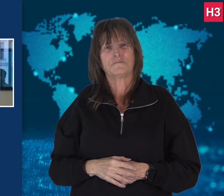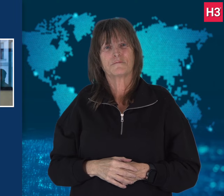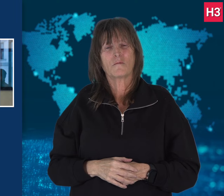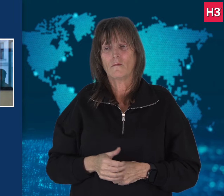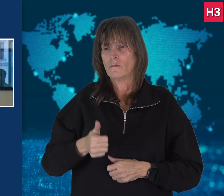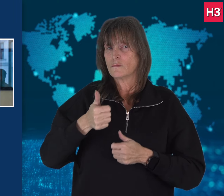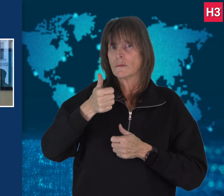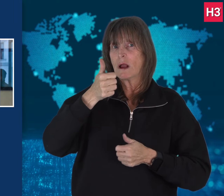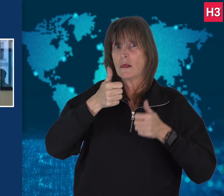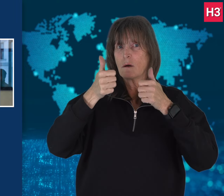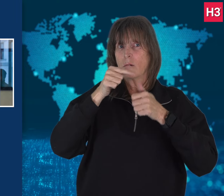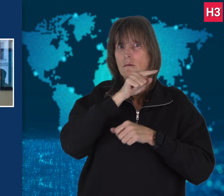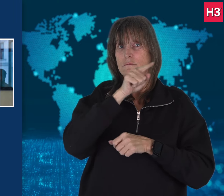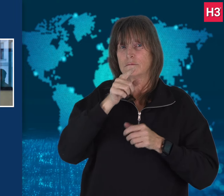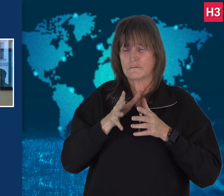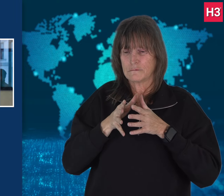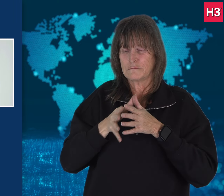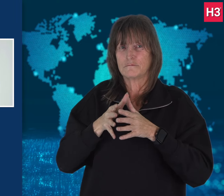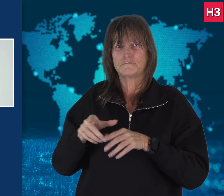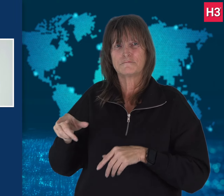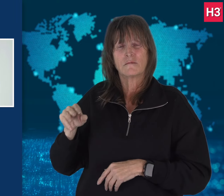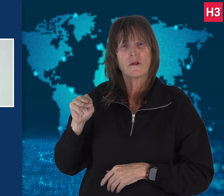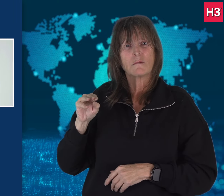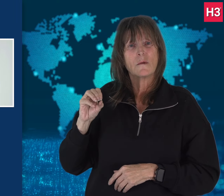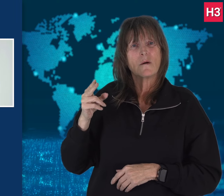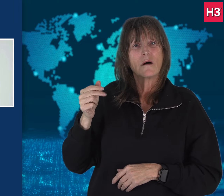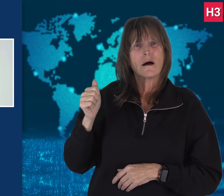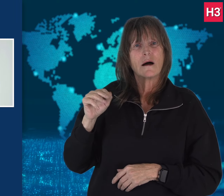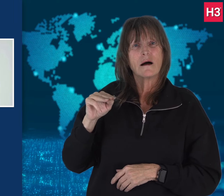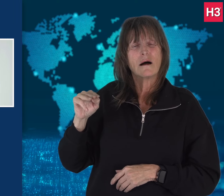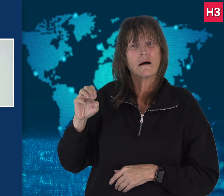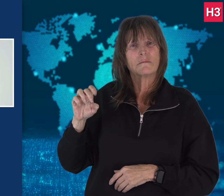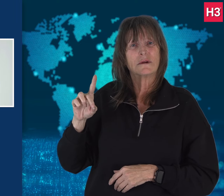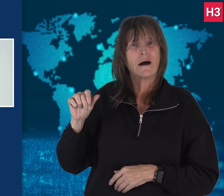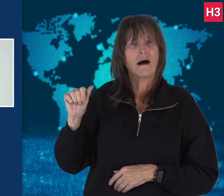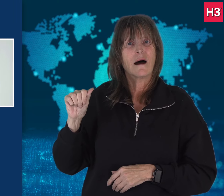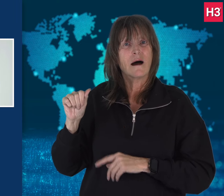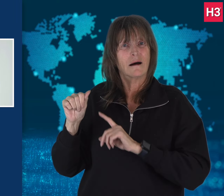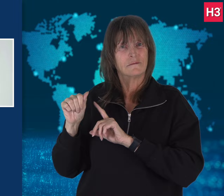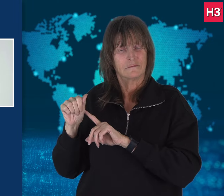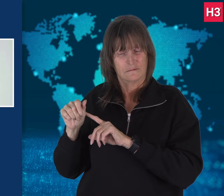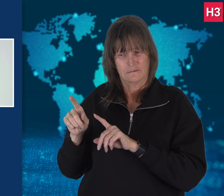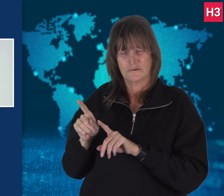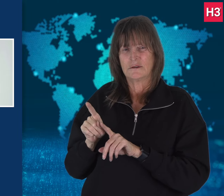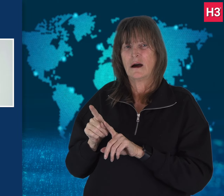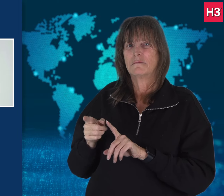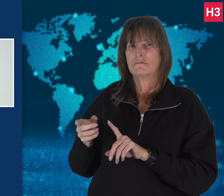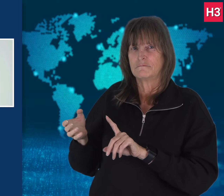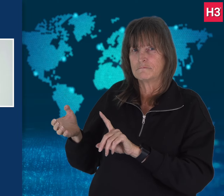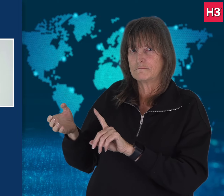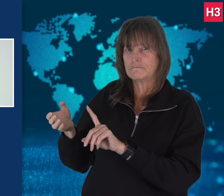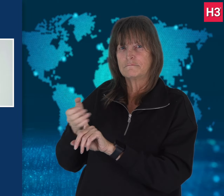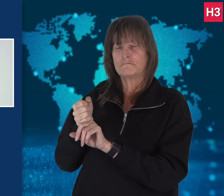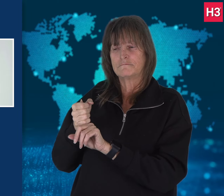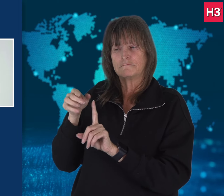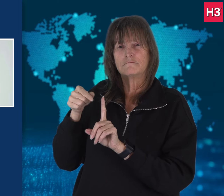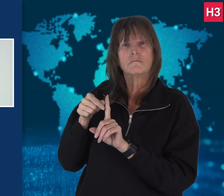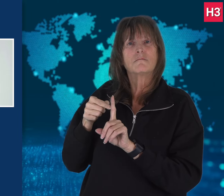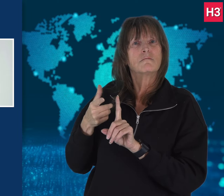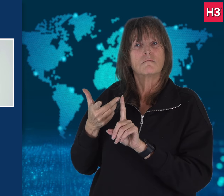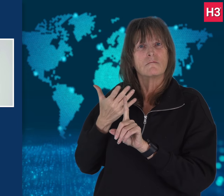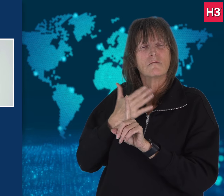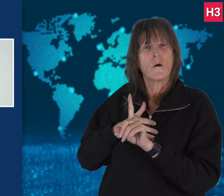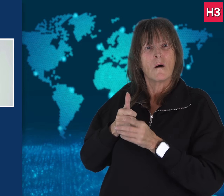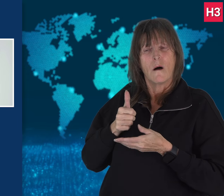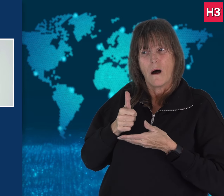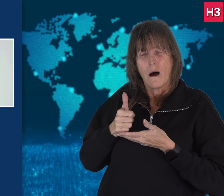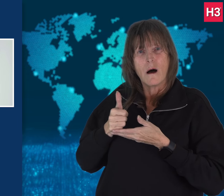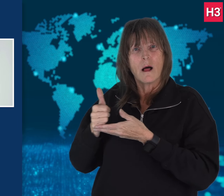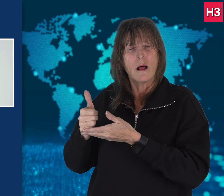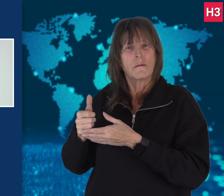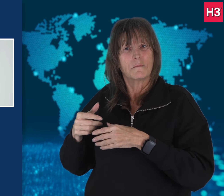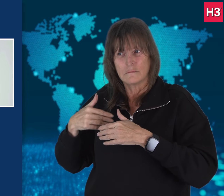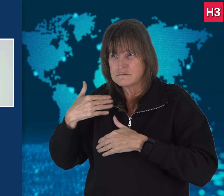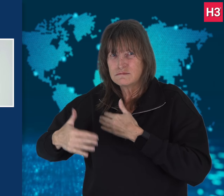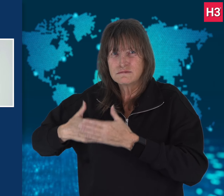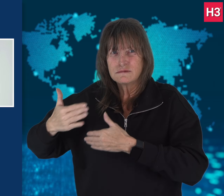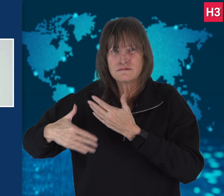in Austria. Authorities say Mohammed A. is suspected of helping run